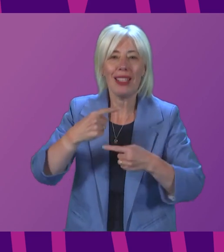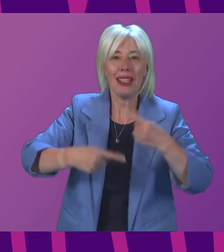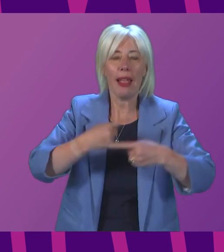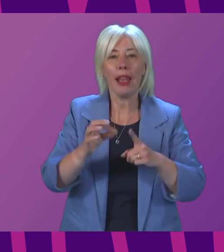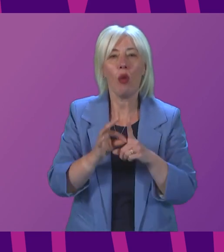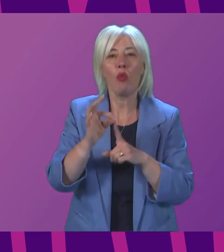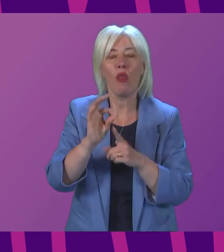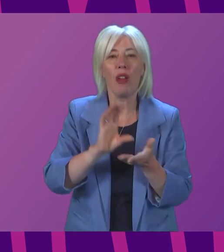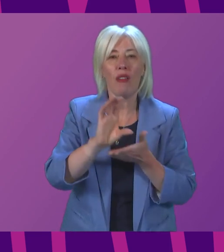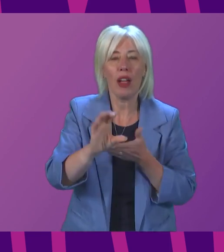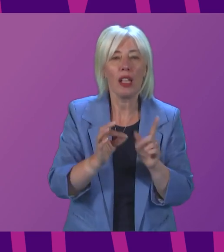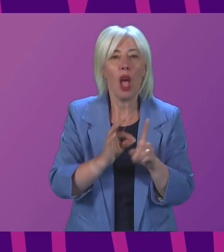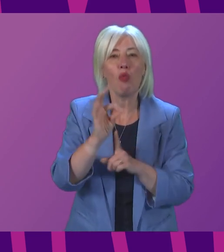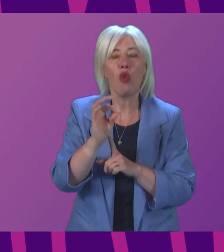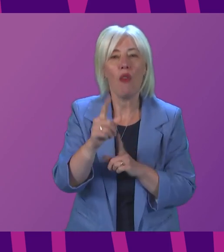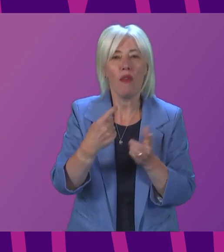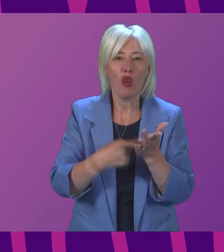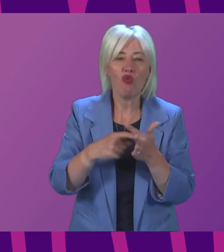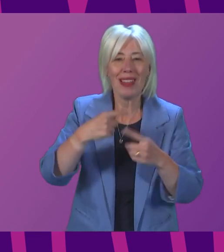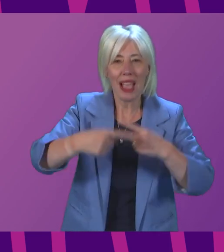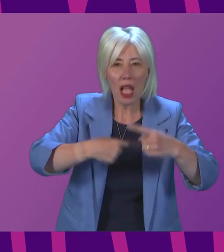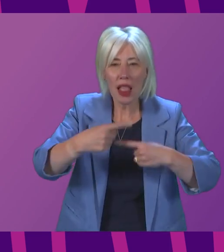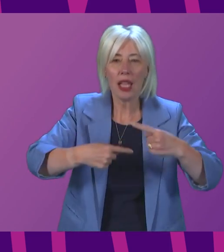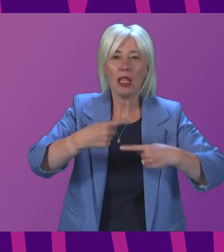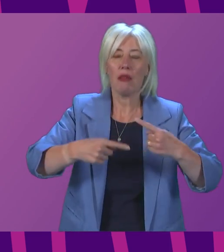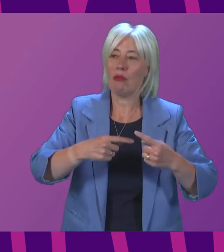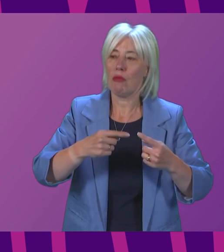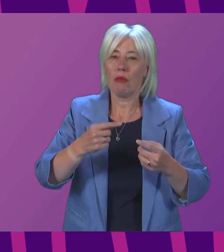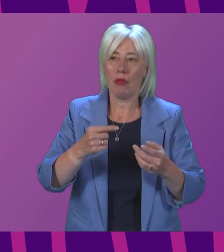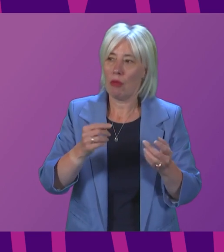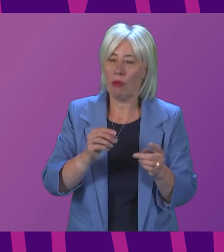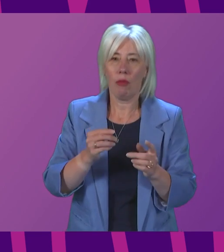fund to improve the quantity and quality of recycling.